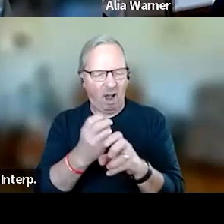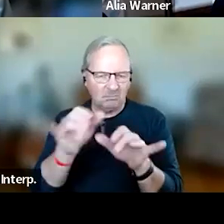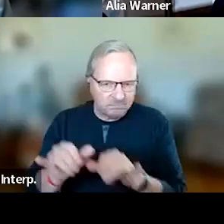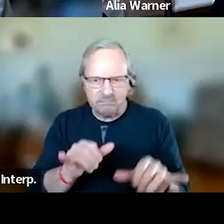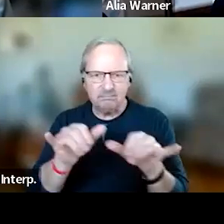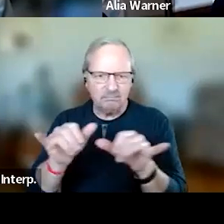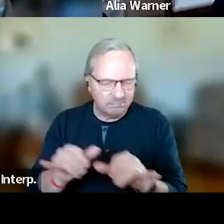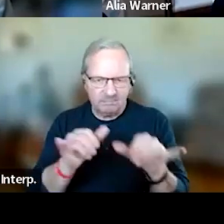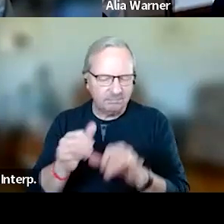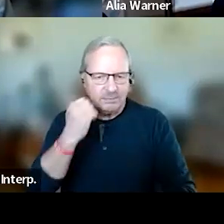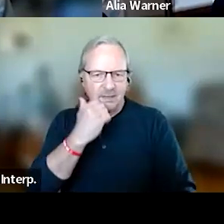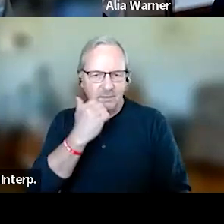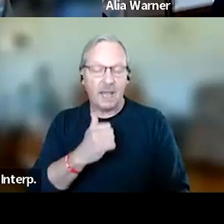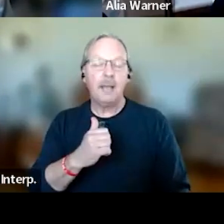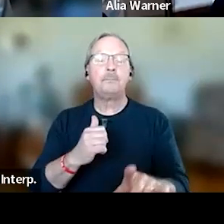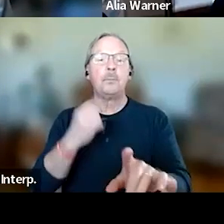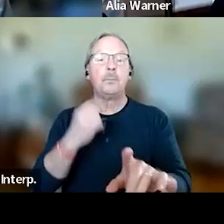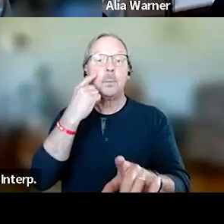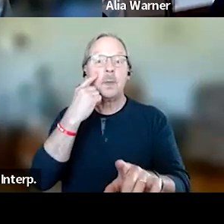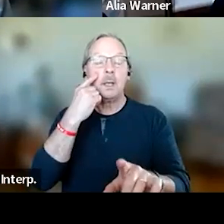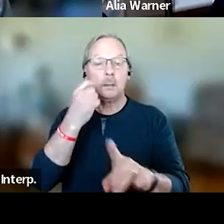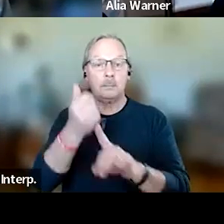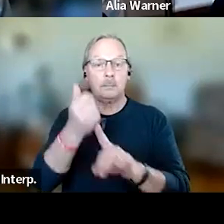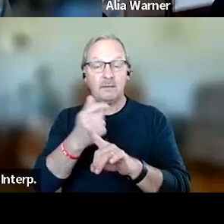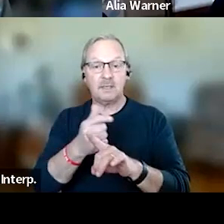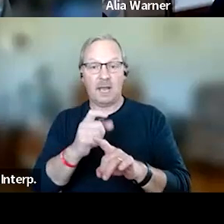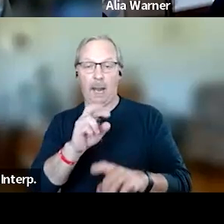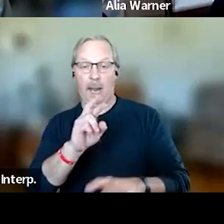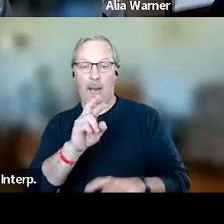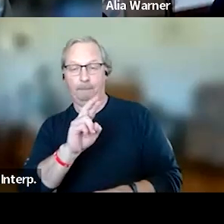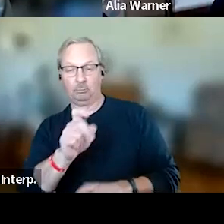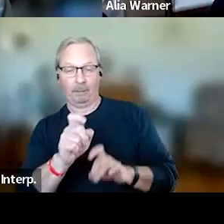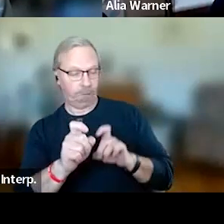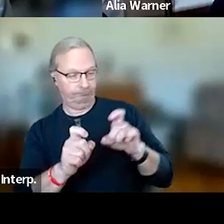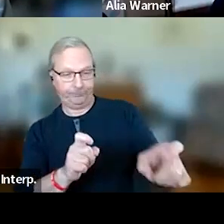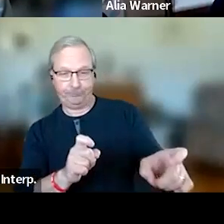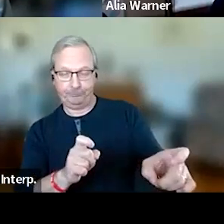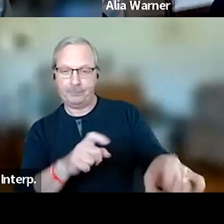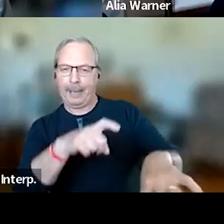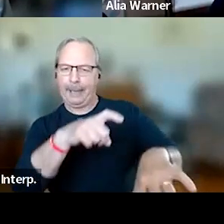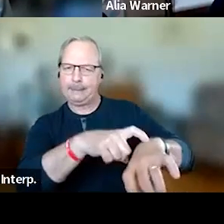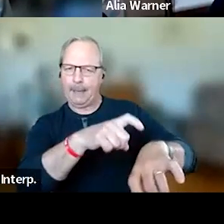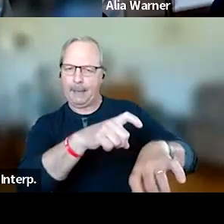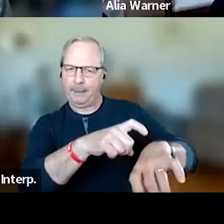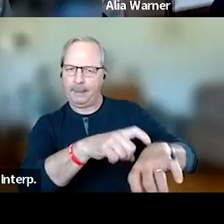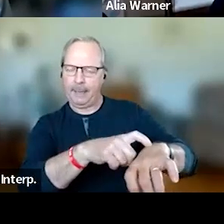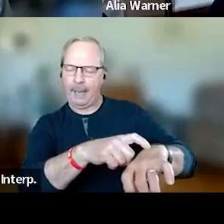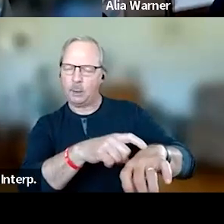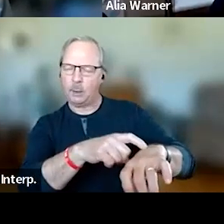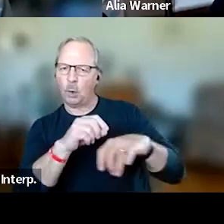One of the things that I think about as like the prescriber of medications is things like timing and side effects are like the biggest things